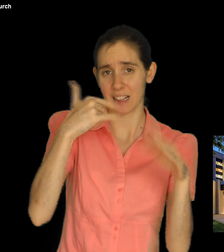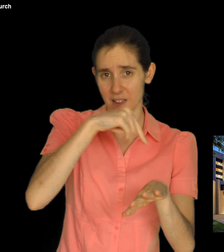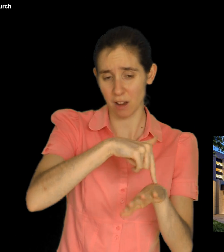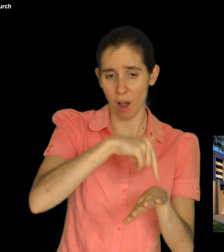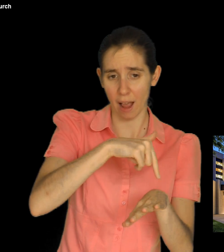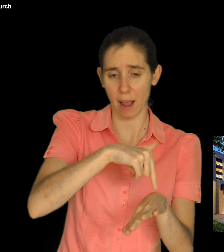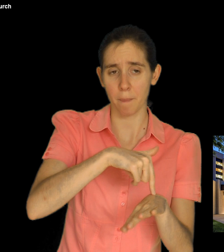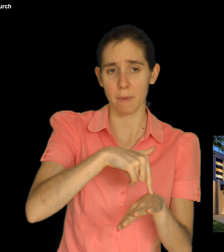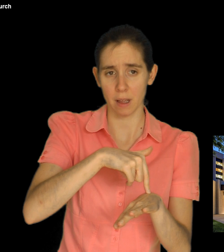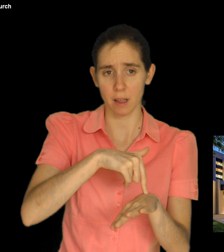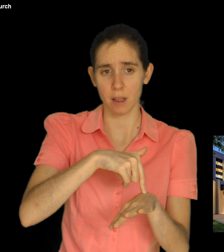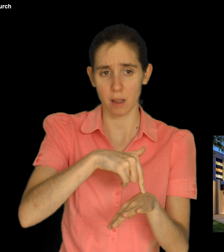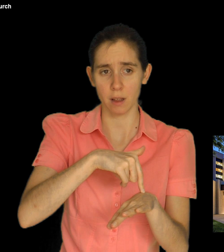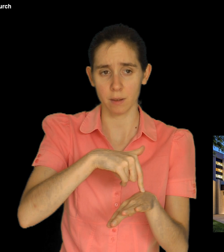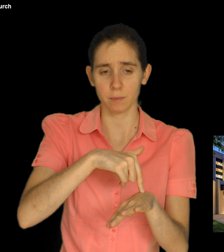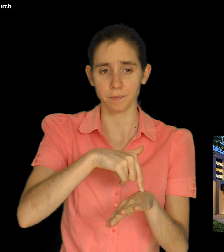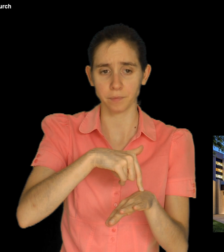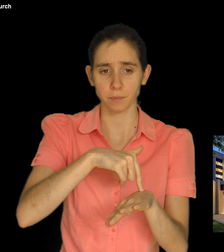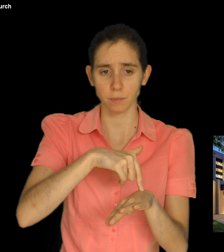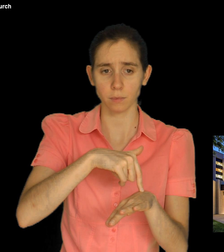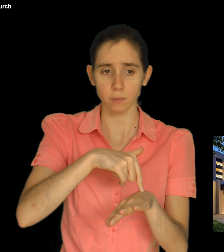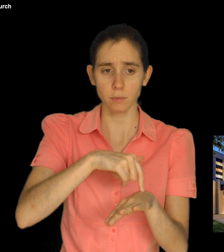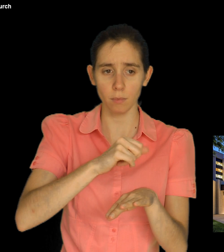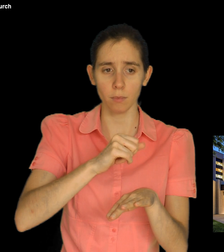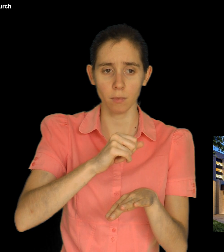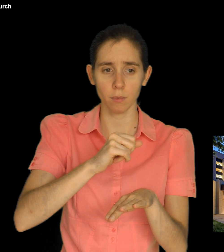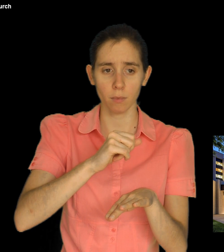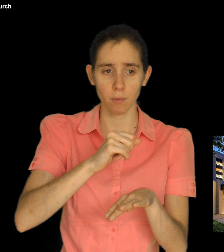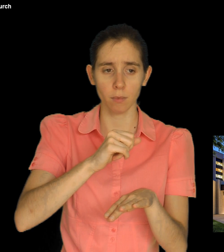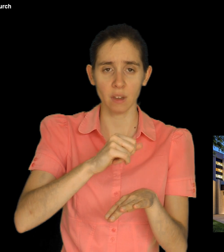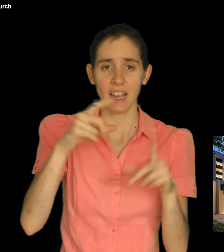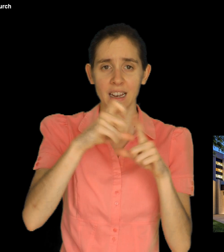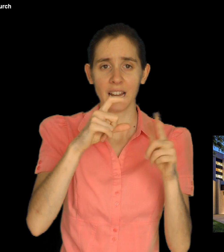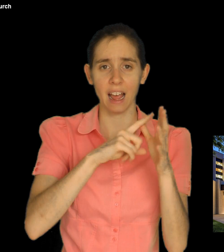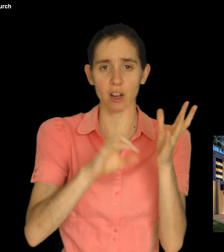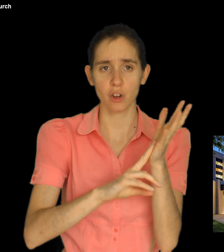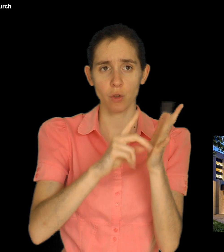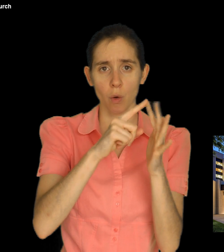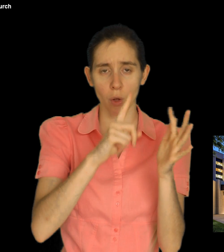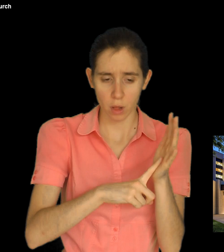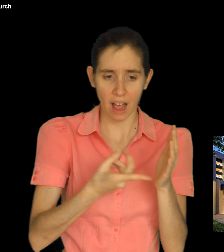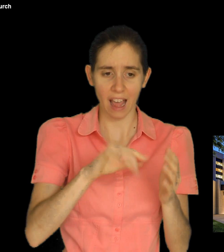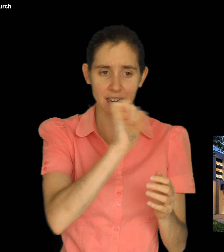Medicine called the oldest scientific study, Daniel and his compatriots showed